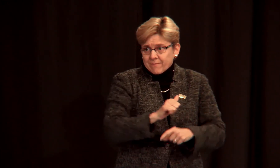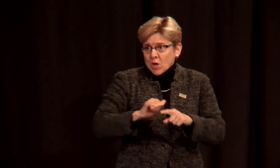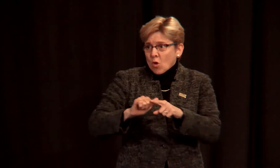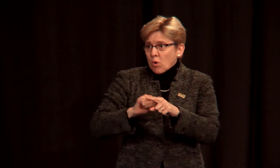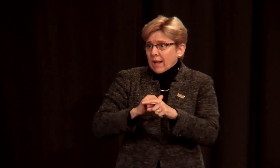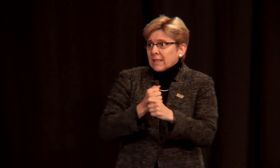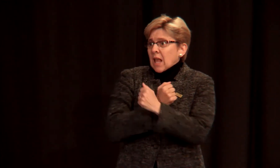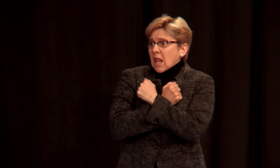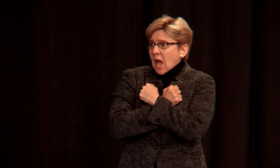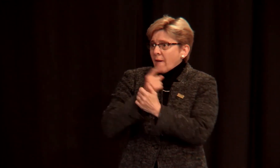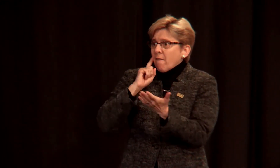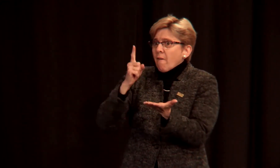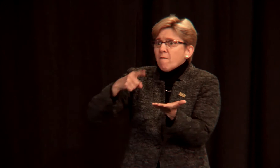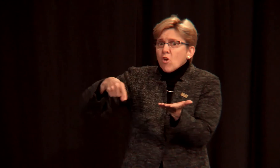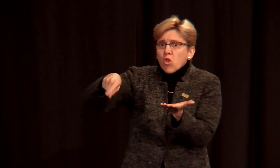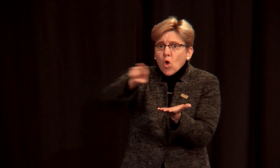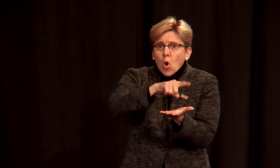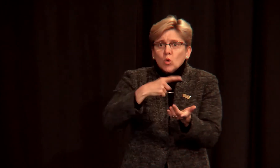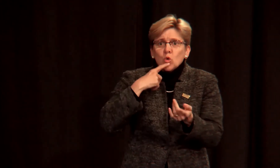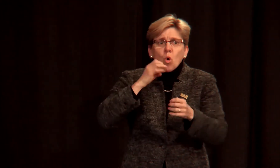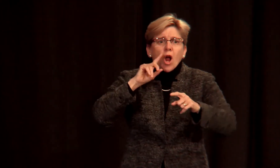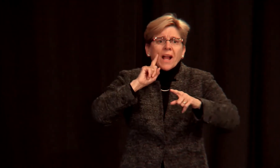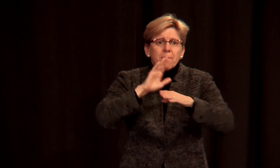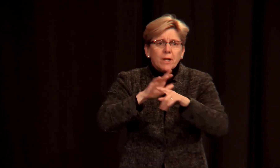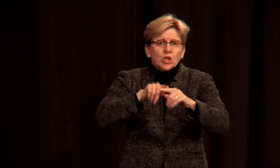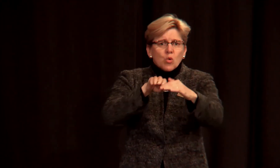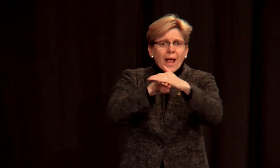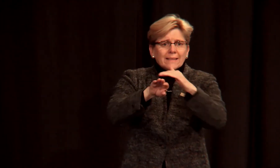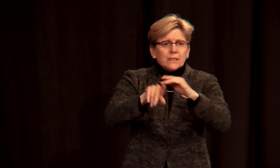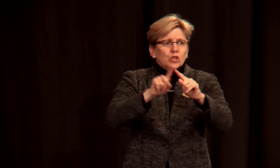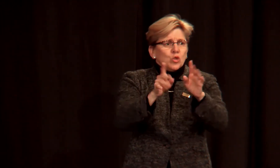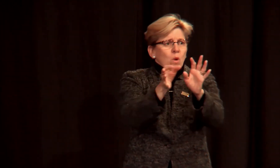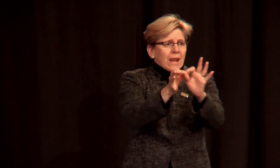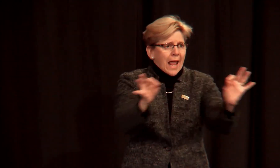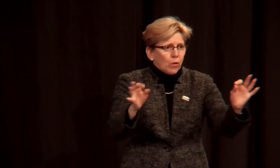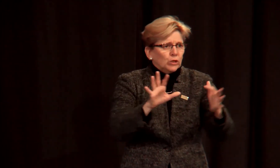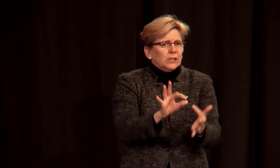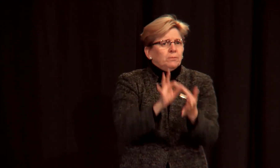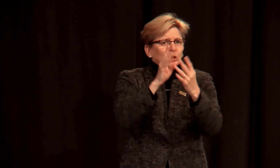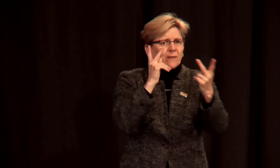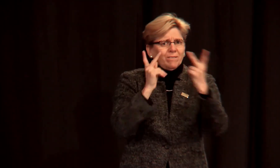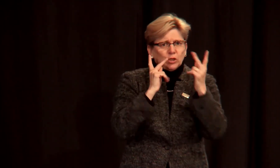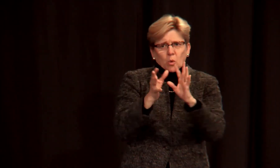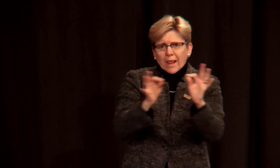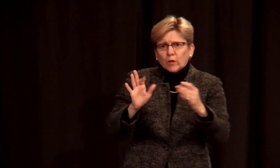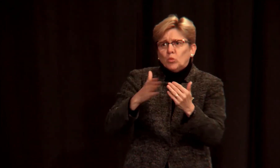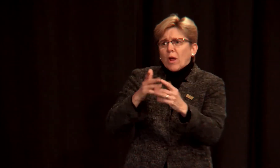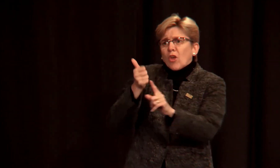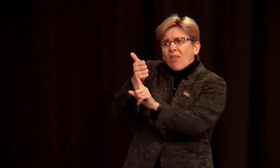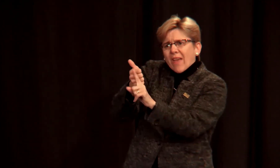Practice love for those of you who are committed to access to language, especially visual language,